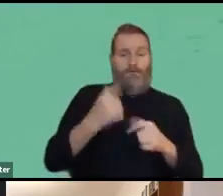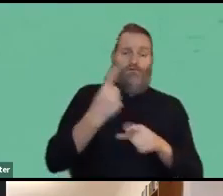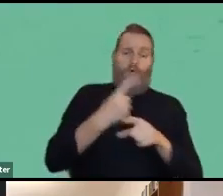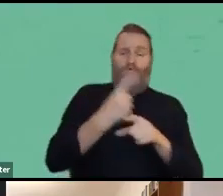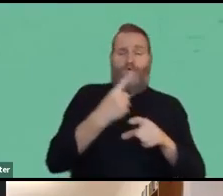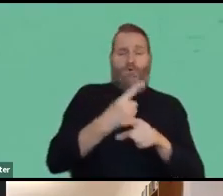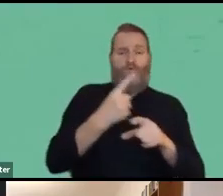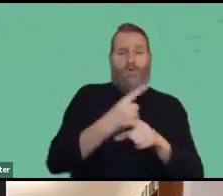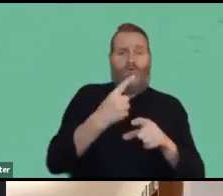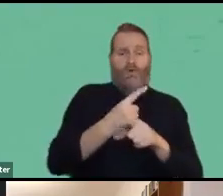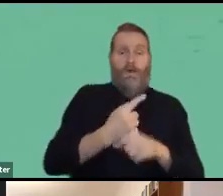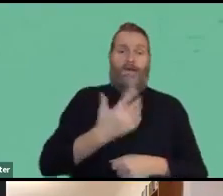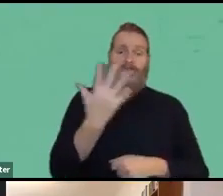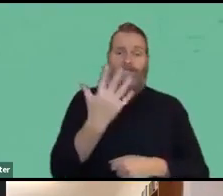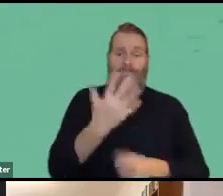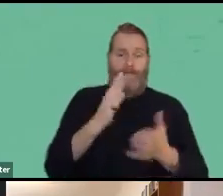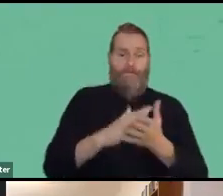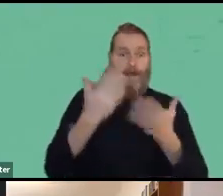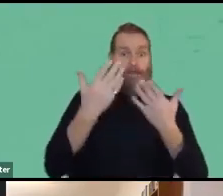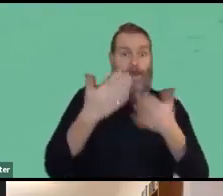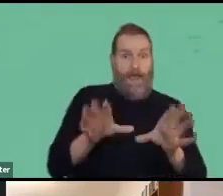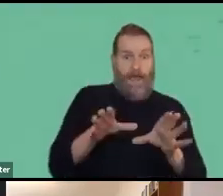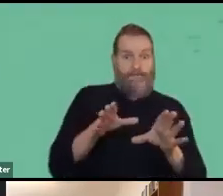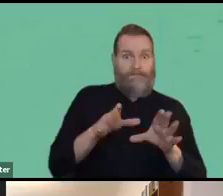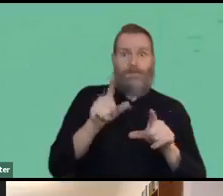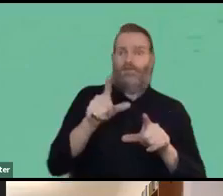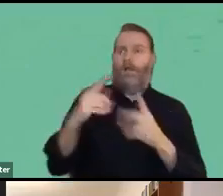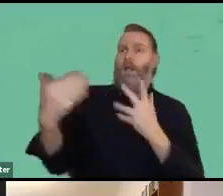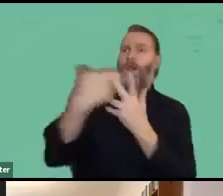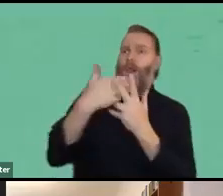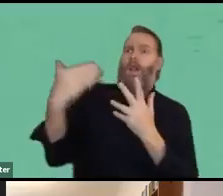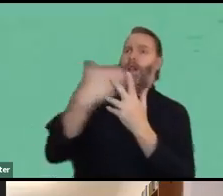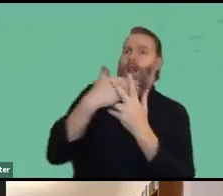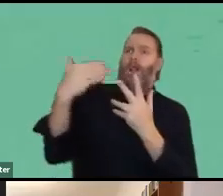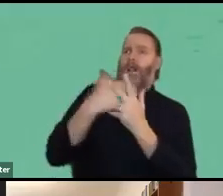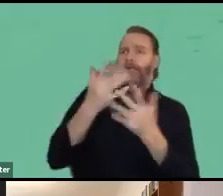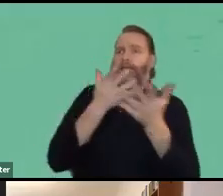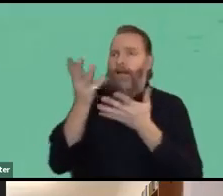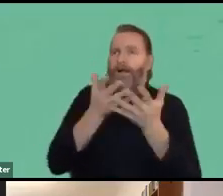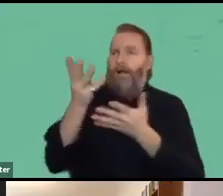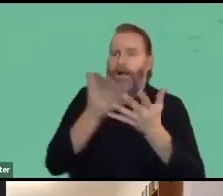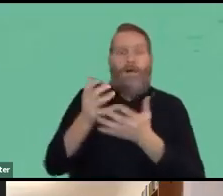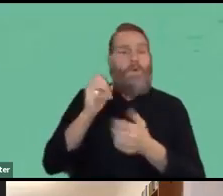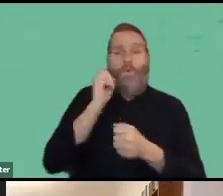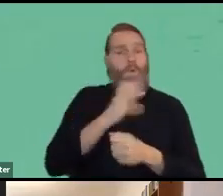interventions at all, scared of having any proper debate on the subject which is an absolute insult